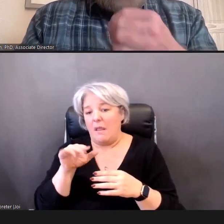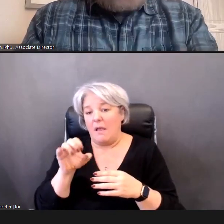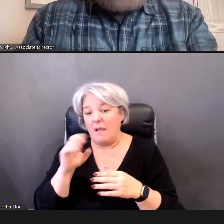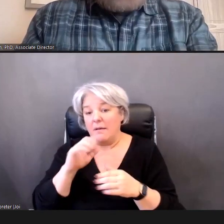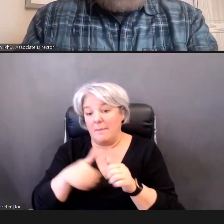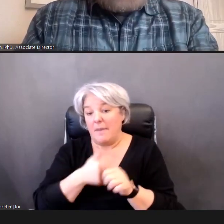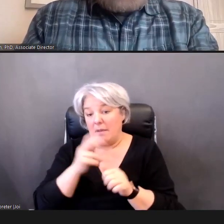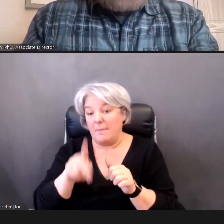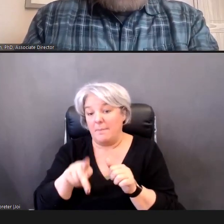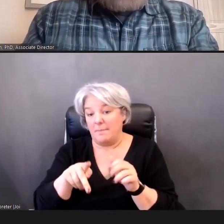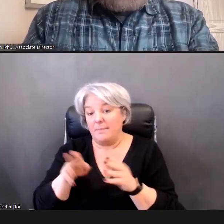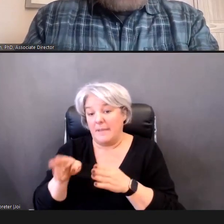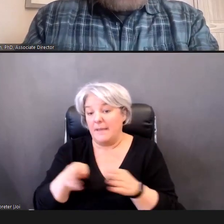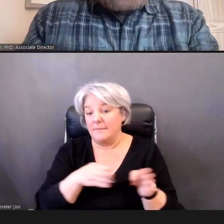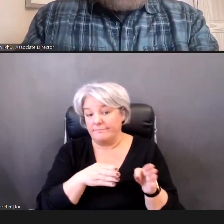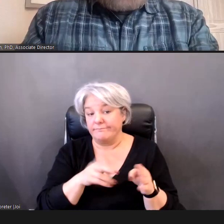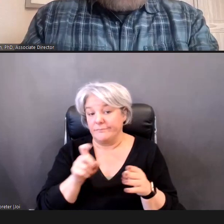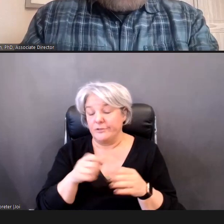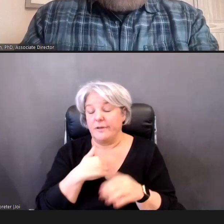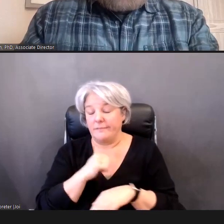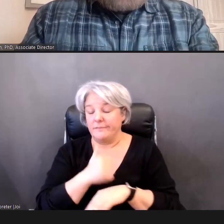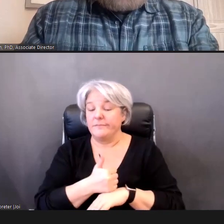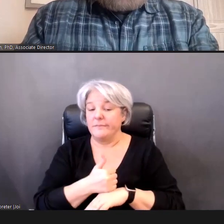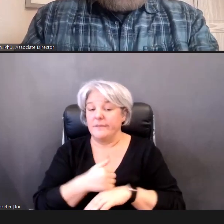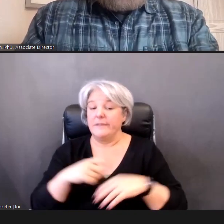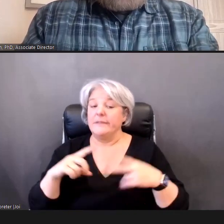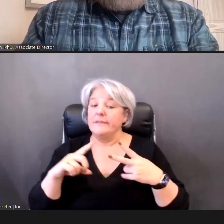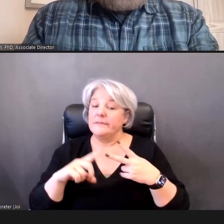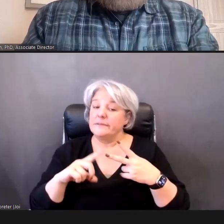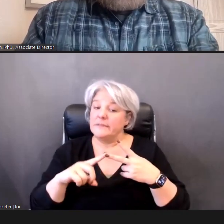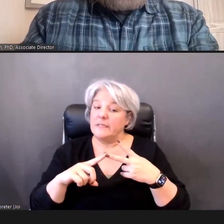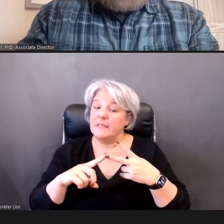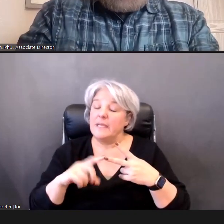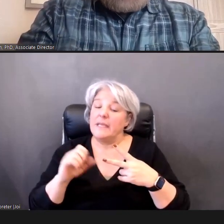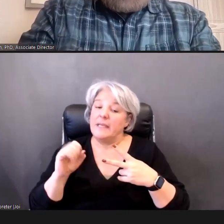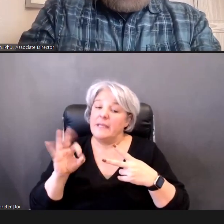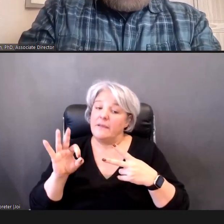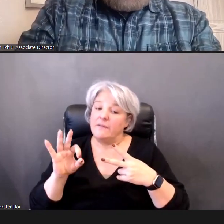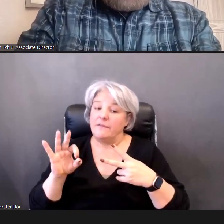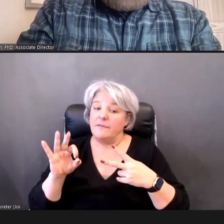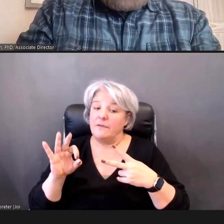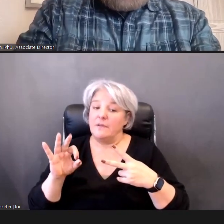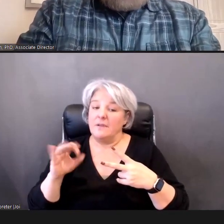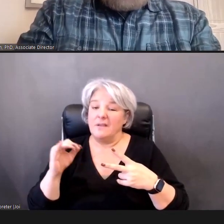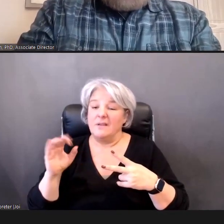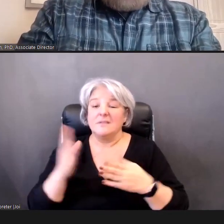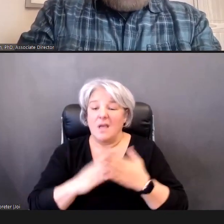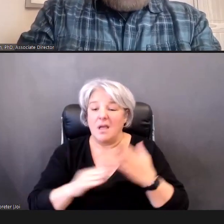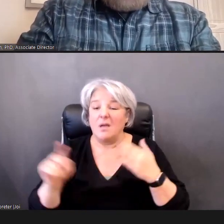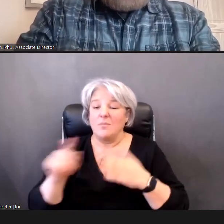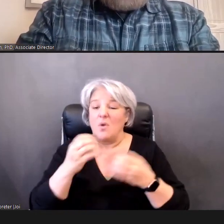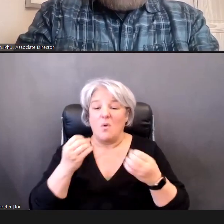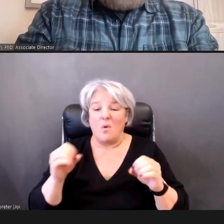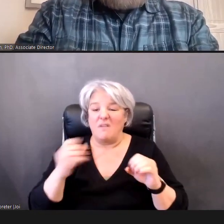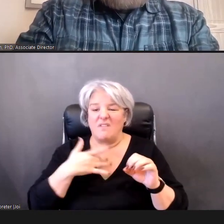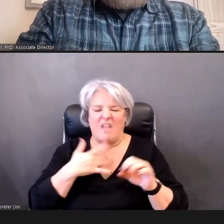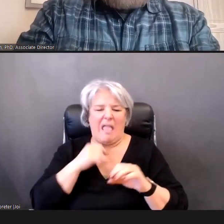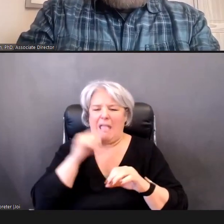plan um but second if um if the don't